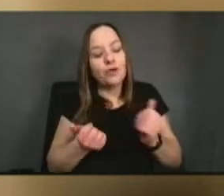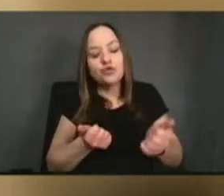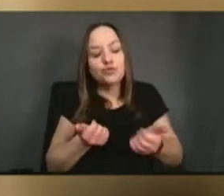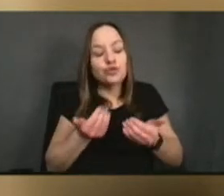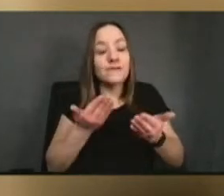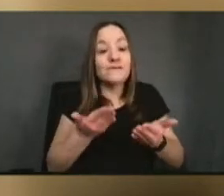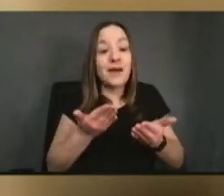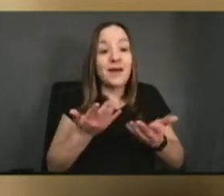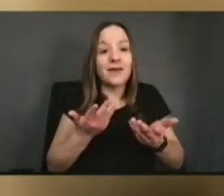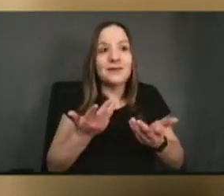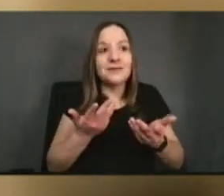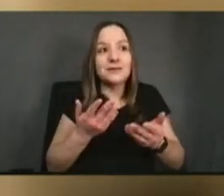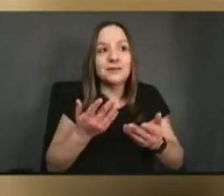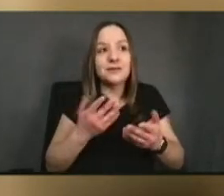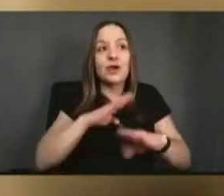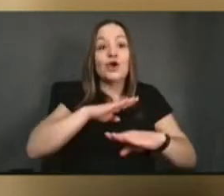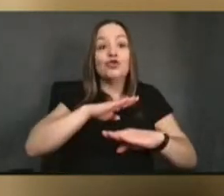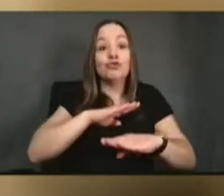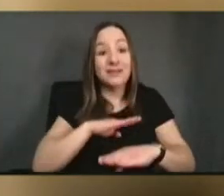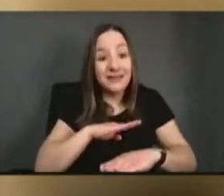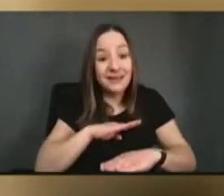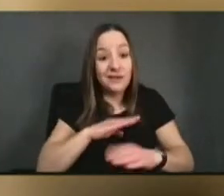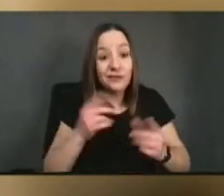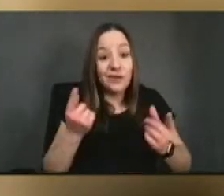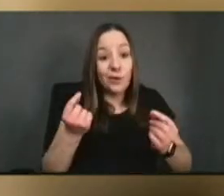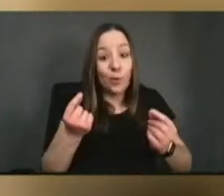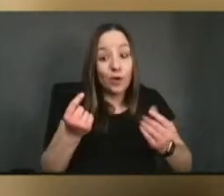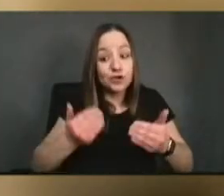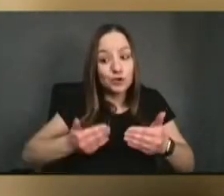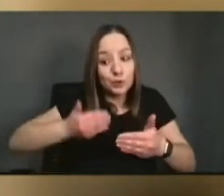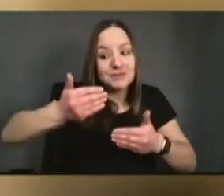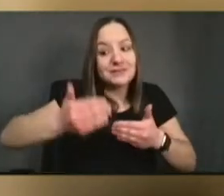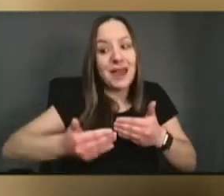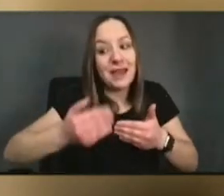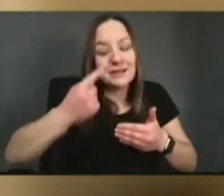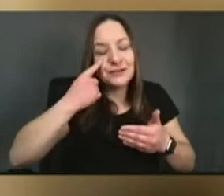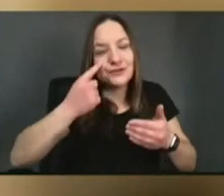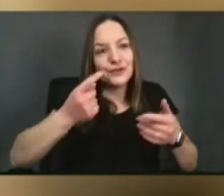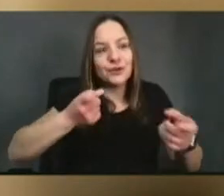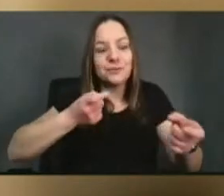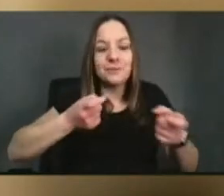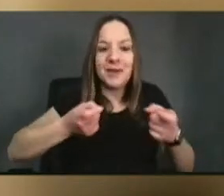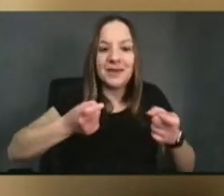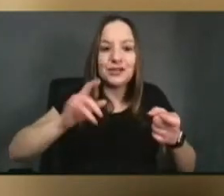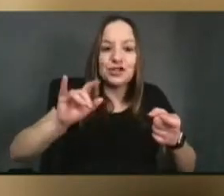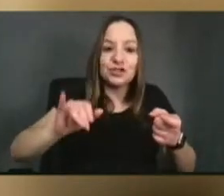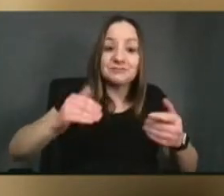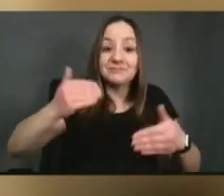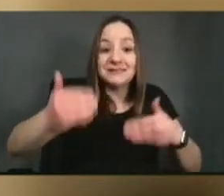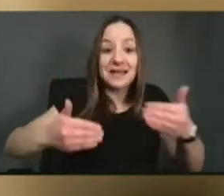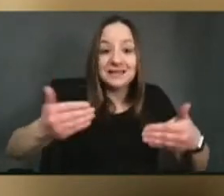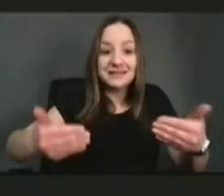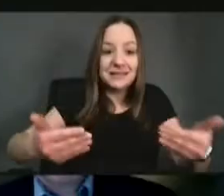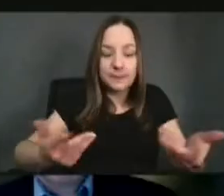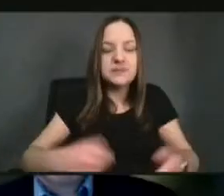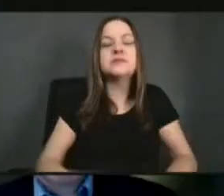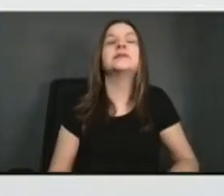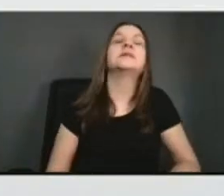that I'll mention is thking about how we provide that relief . And what comes next, in terms